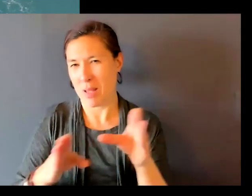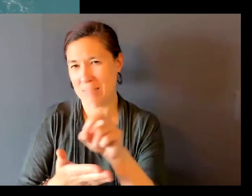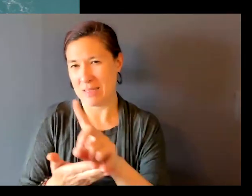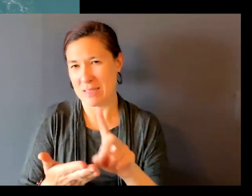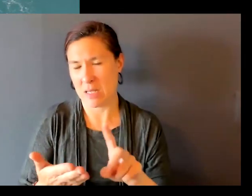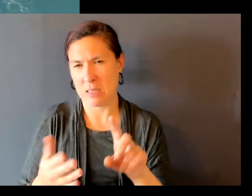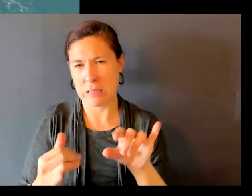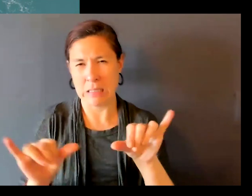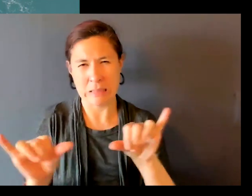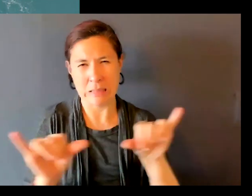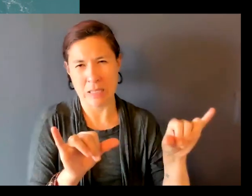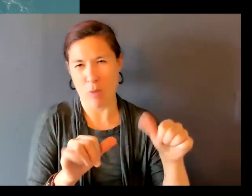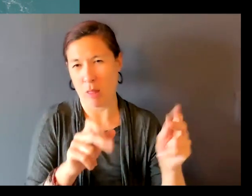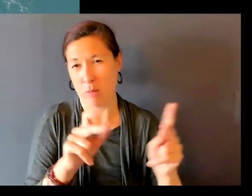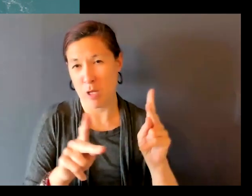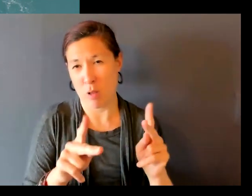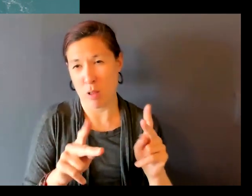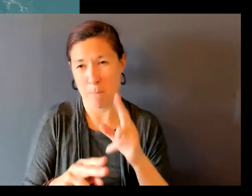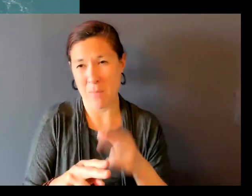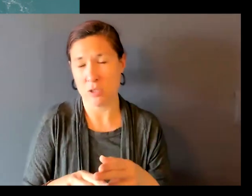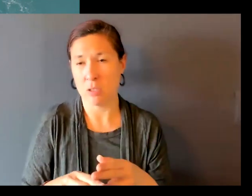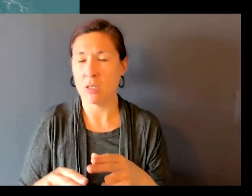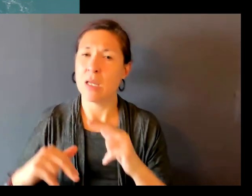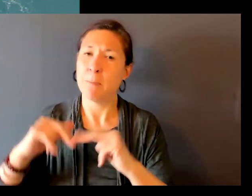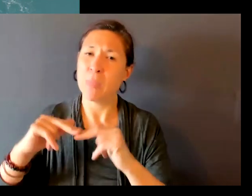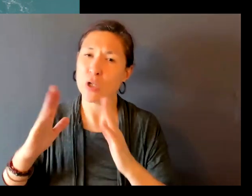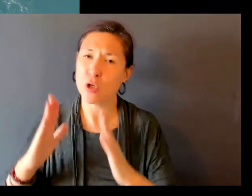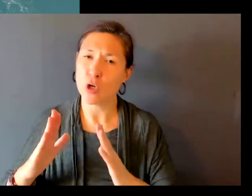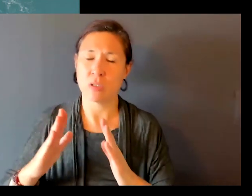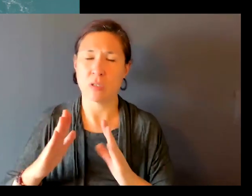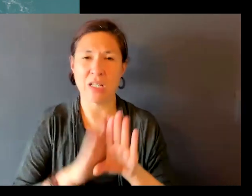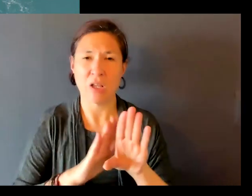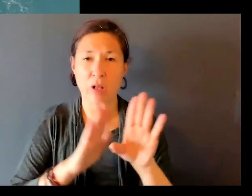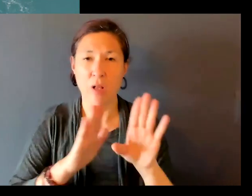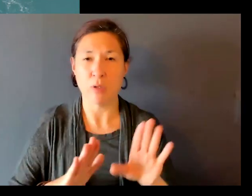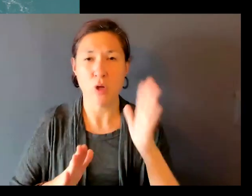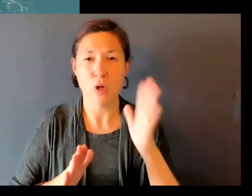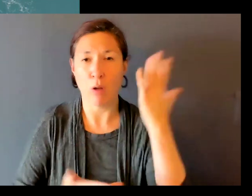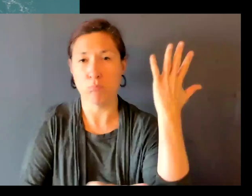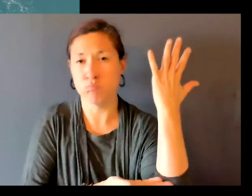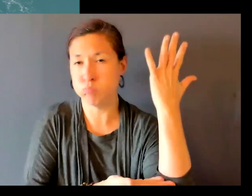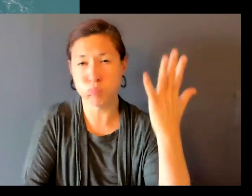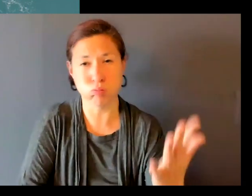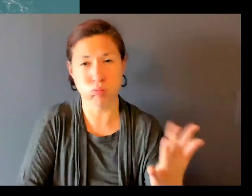like the boats, you can put a barge on this lake, it is only 354 acres, and it is shallow, and we are seeing the effects -- : Thank you so much. : Thank you.